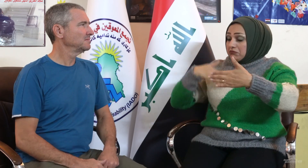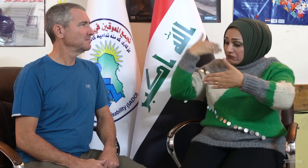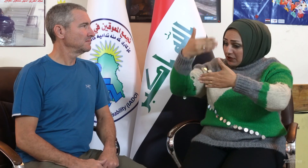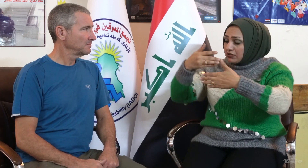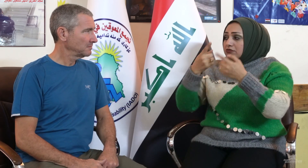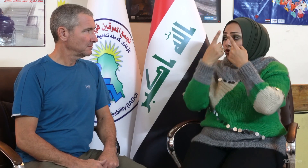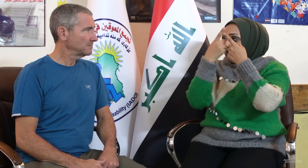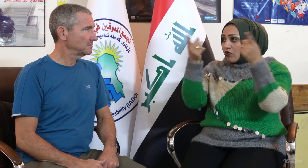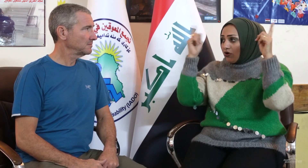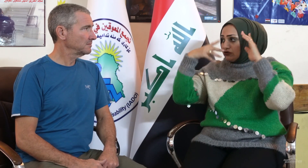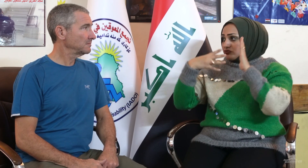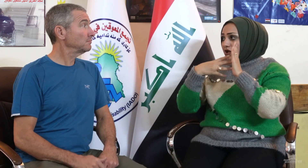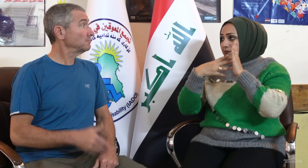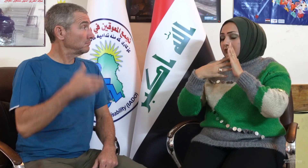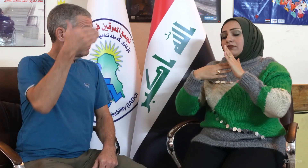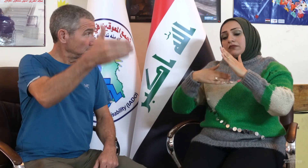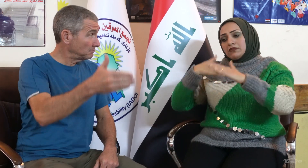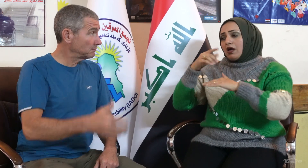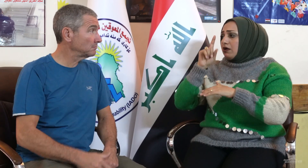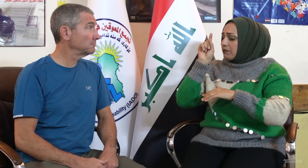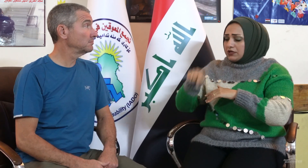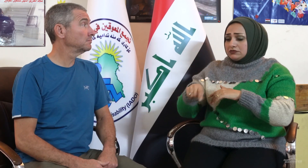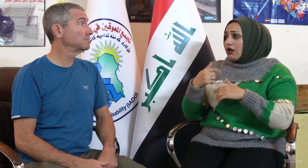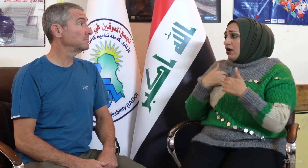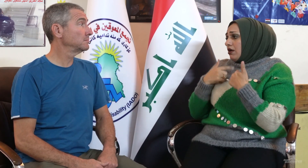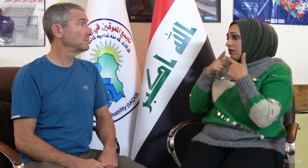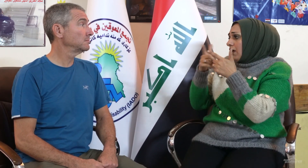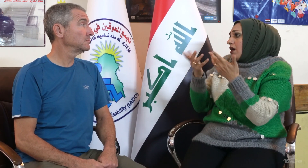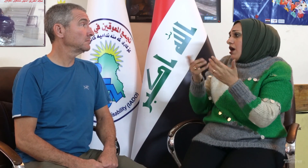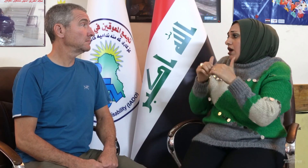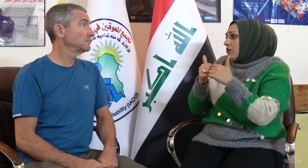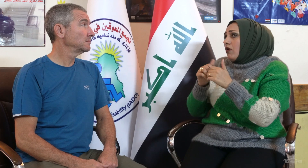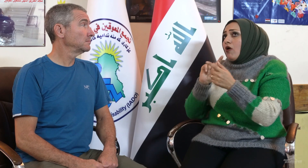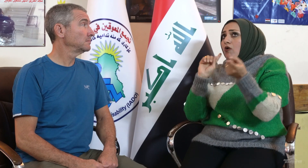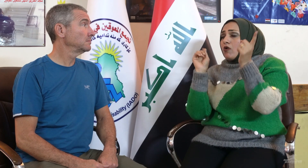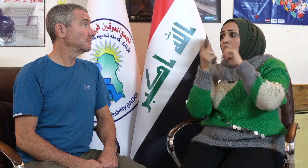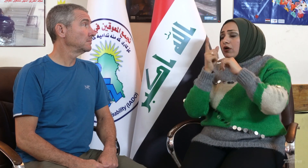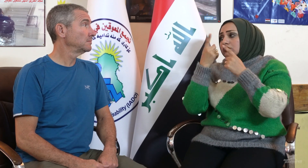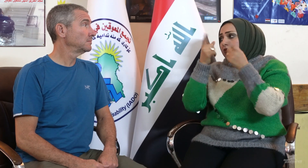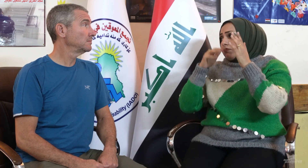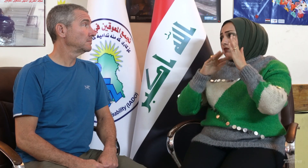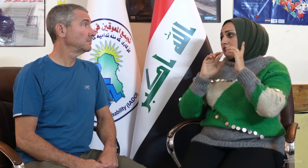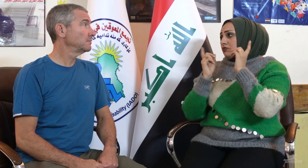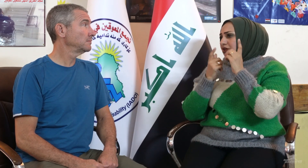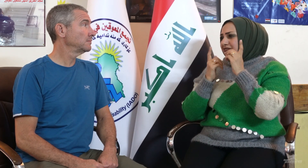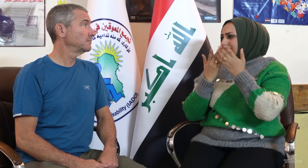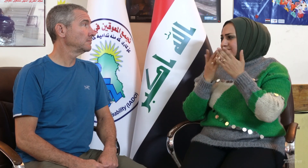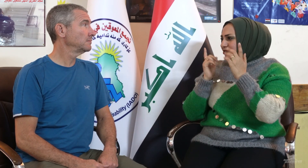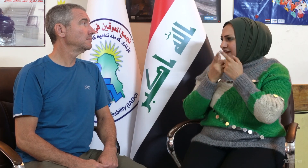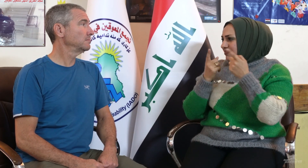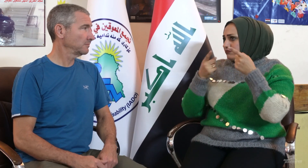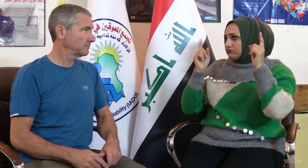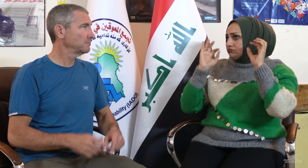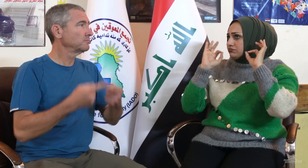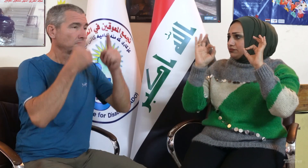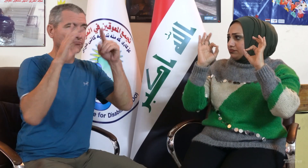progress through all grade levels and go to university. But of course, they must progress one grade level at a time successfully.